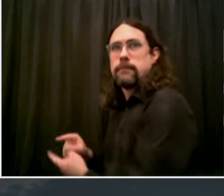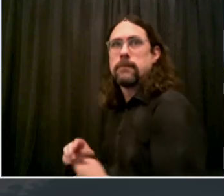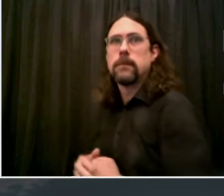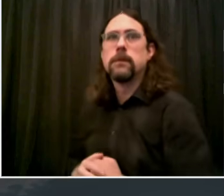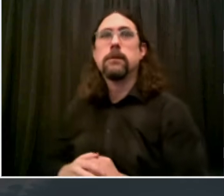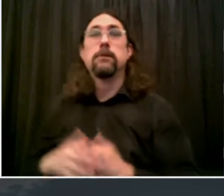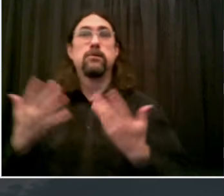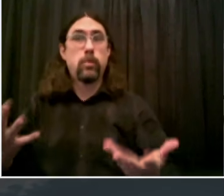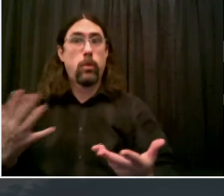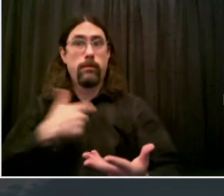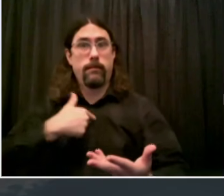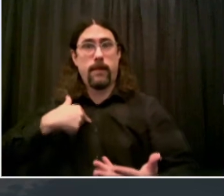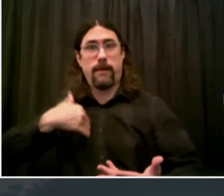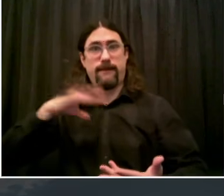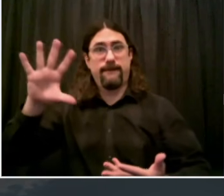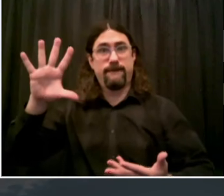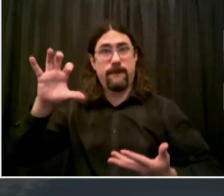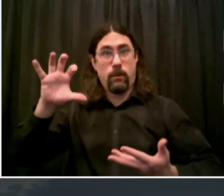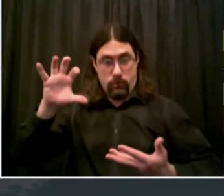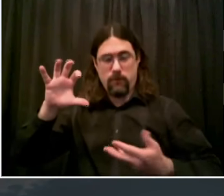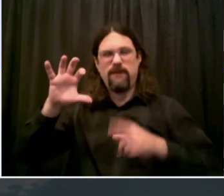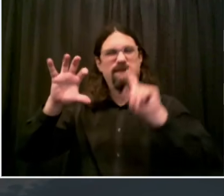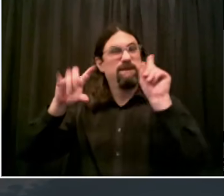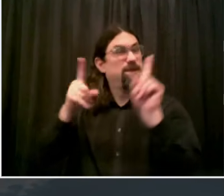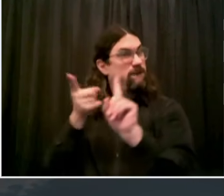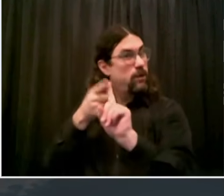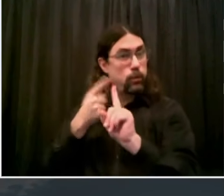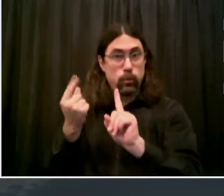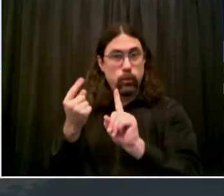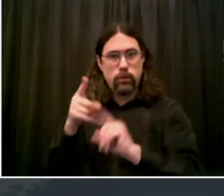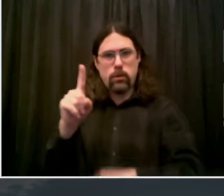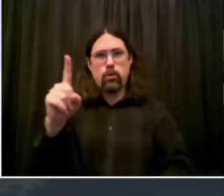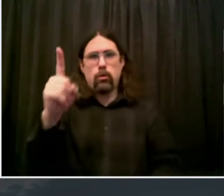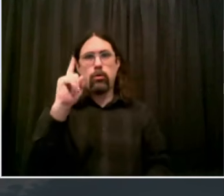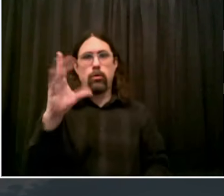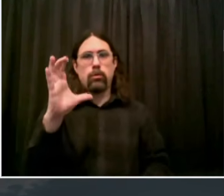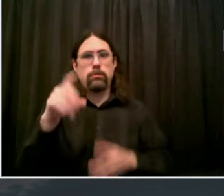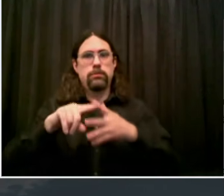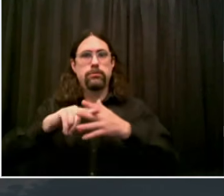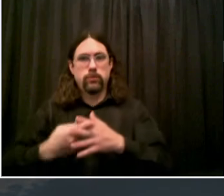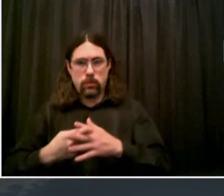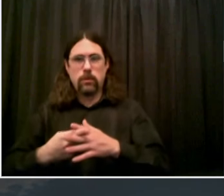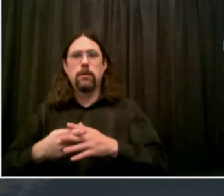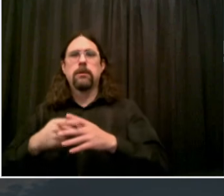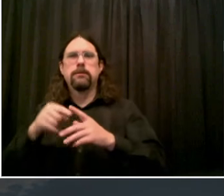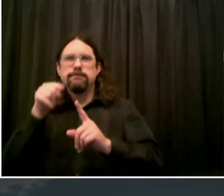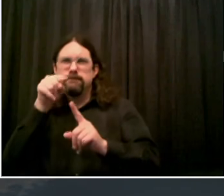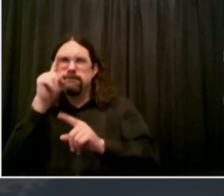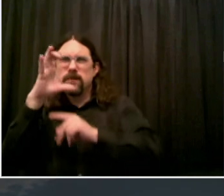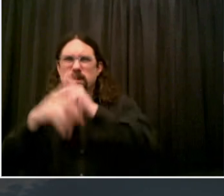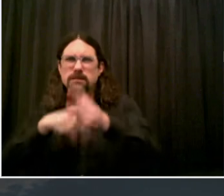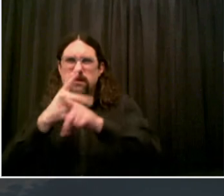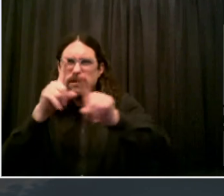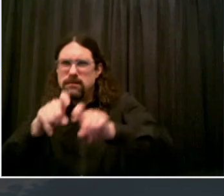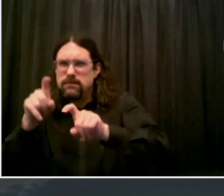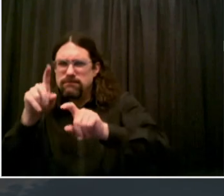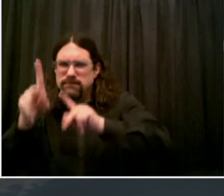THEY WILL START THEIR WORK IN THE FIELD DOING THE CASE INTERVIEWS. HUNDREDS MORE WILL JOIN THEM IN THE DAYS AFTER